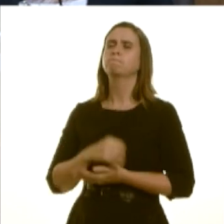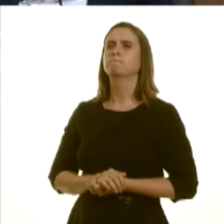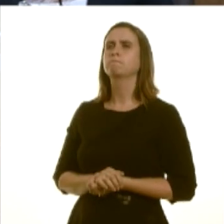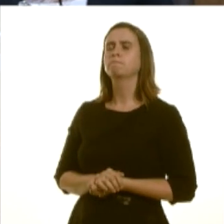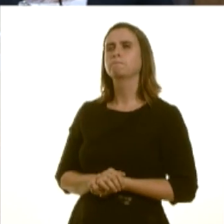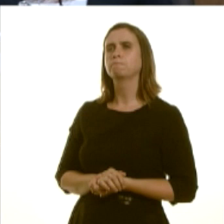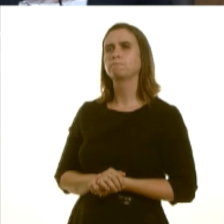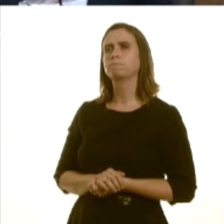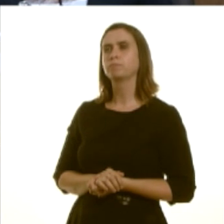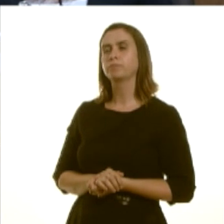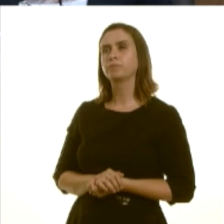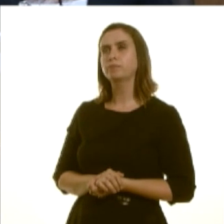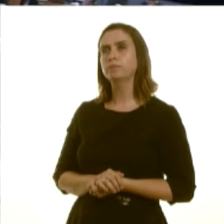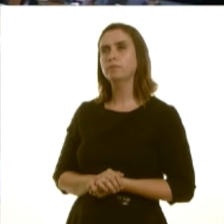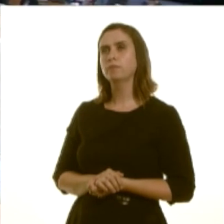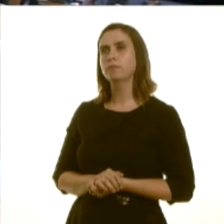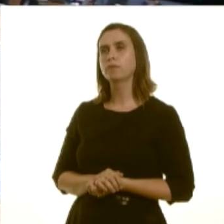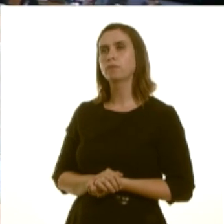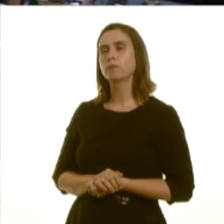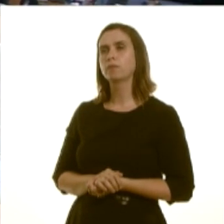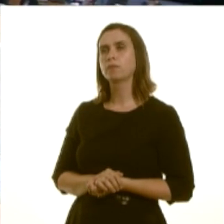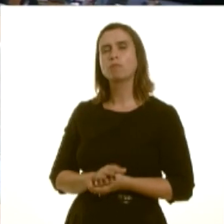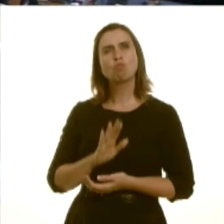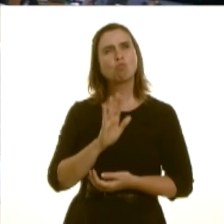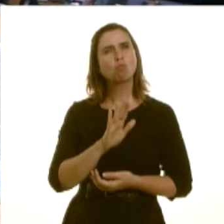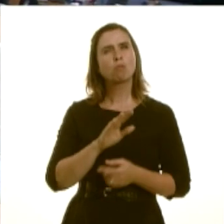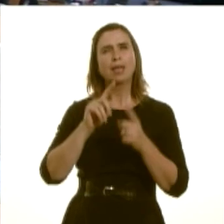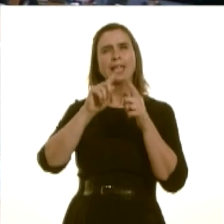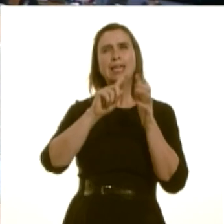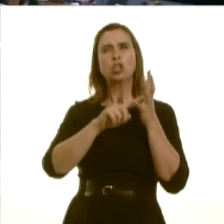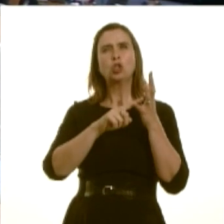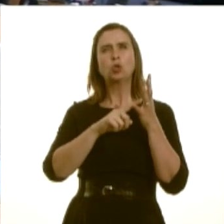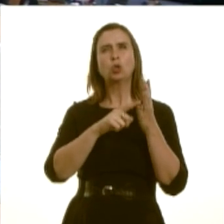William Graham: As I understand it, First Minister, the EU Trade Commissioner, Karel